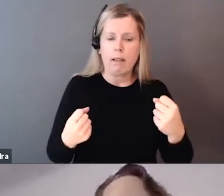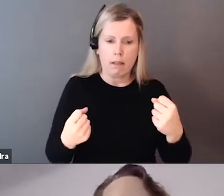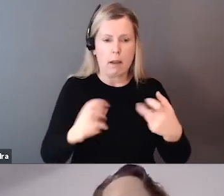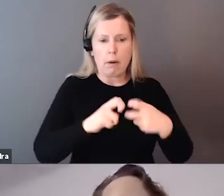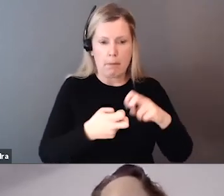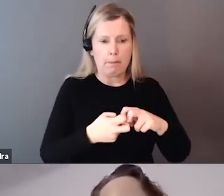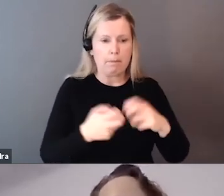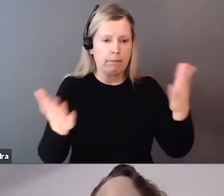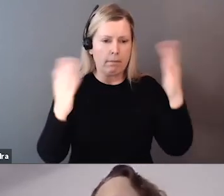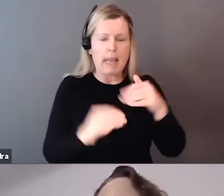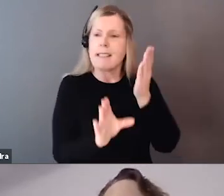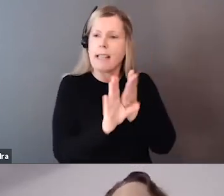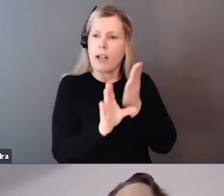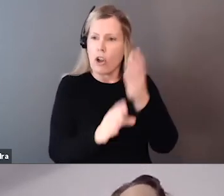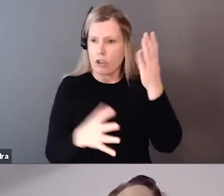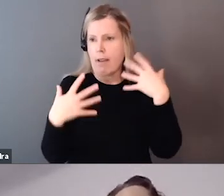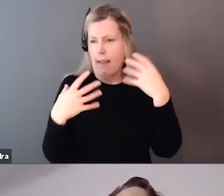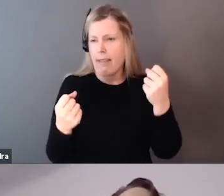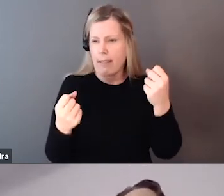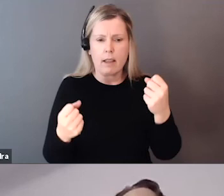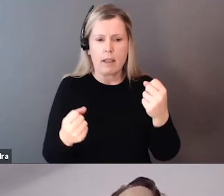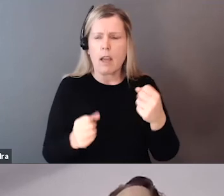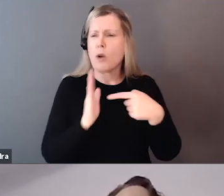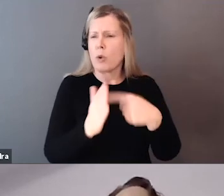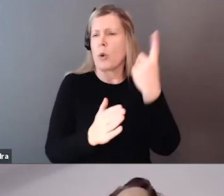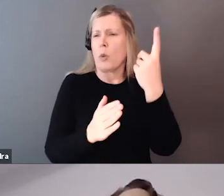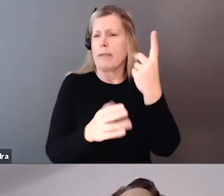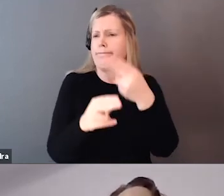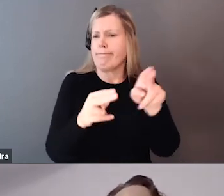So, now I'm going to show you what one of the vignettes looks like just to give you a sense of